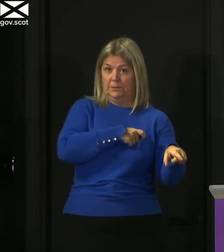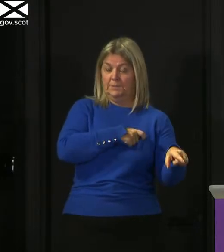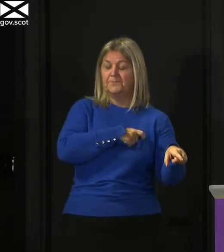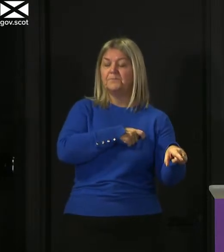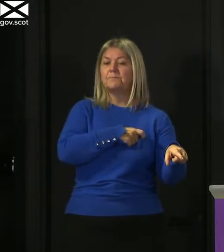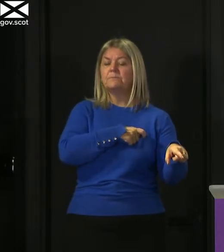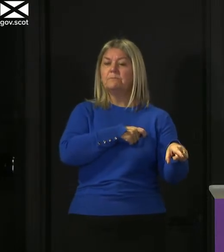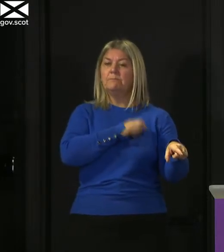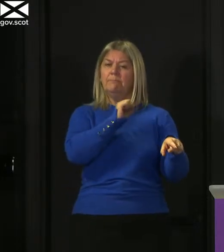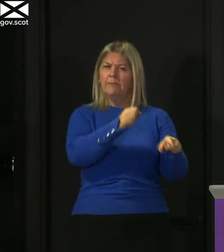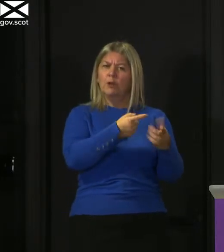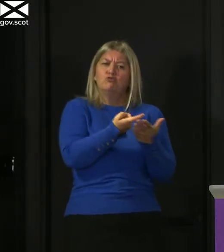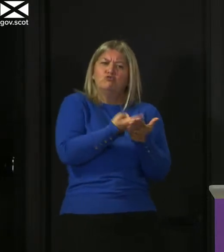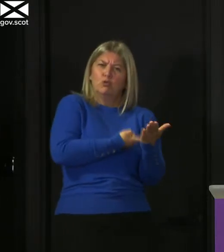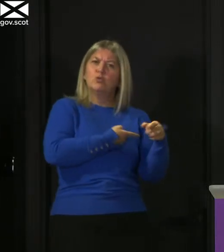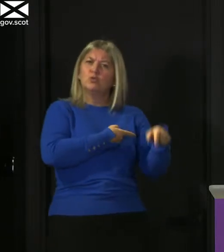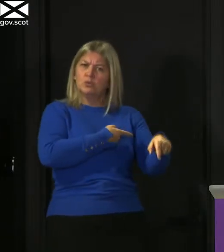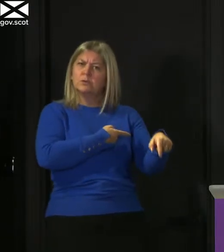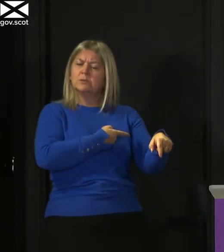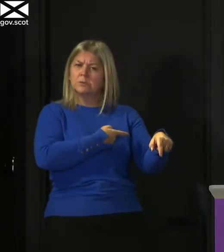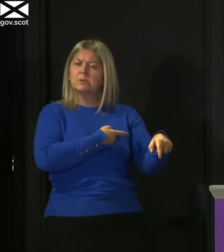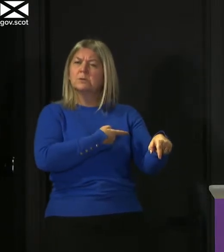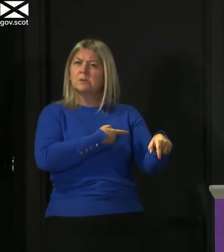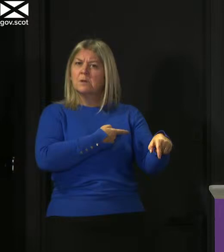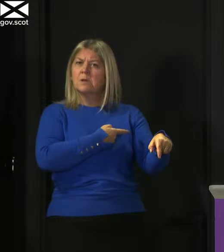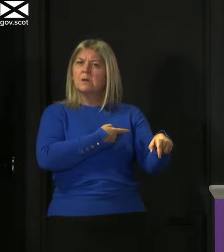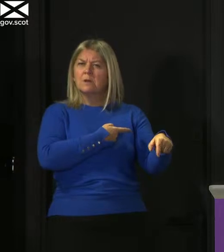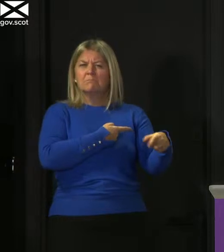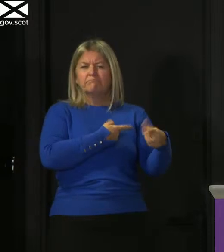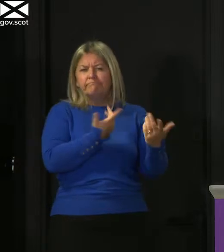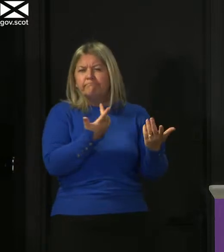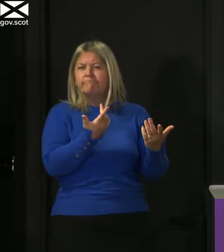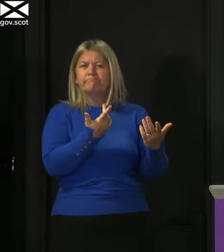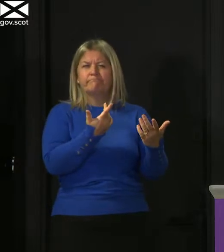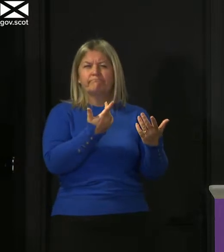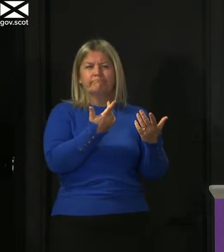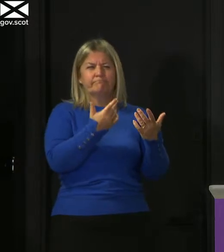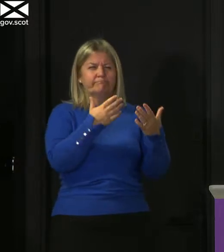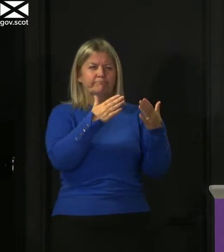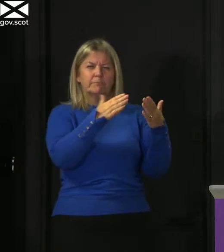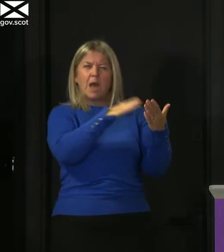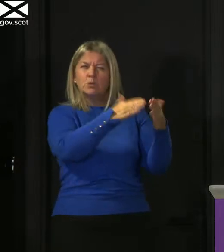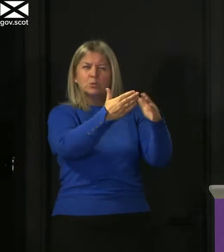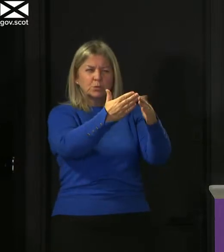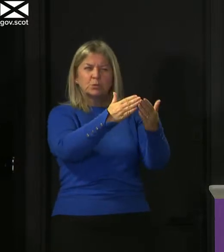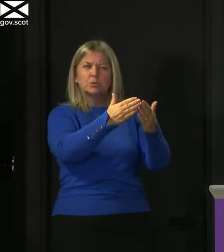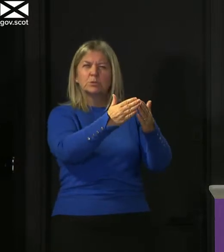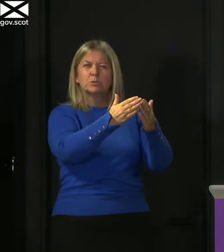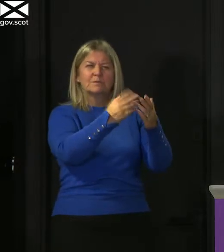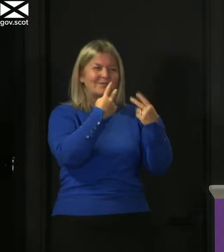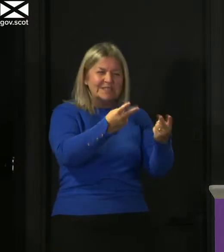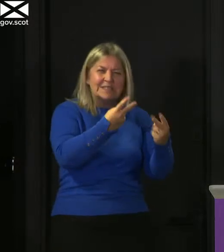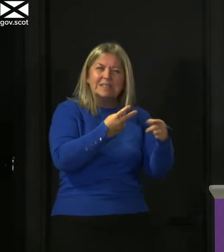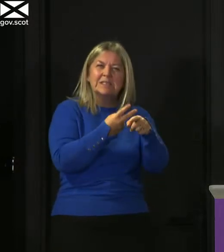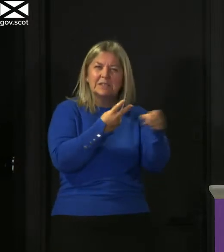Glasgow and Clyde more generally, around household interactions were, the term I think we used was